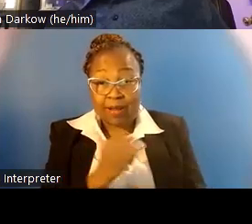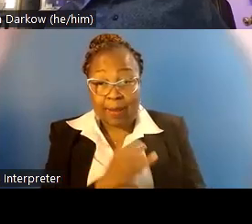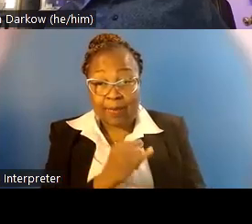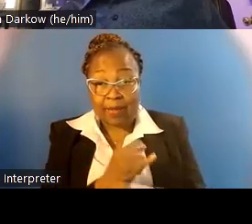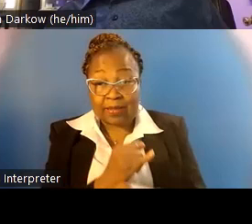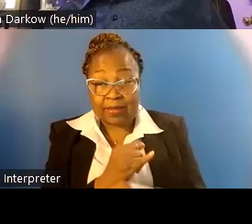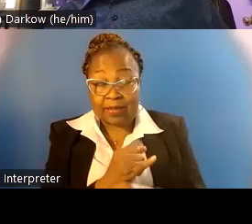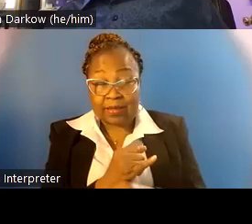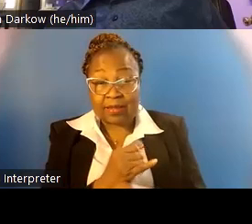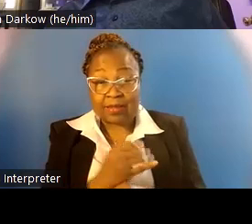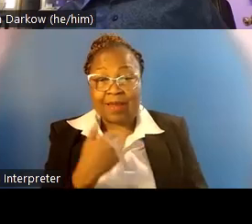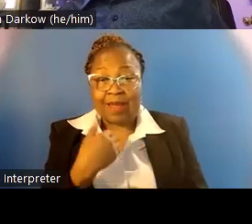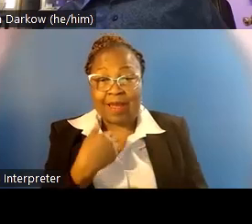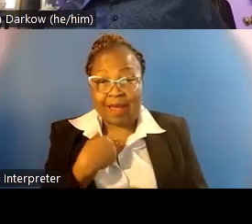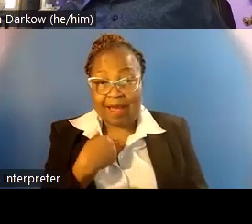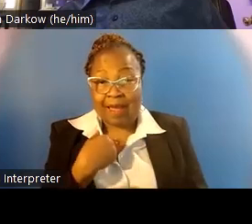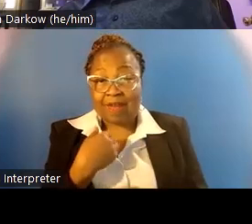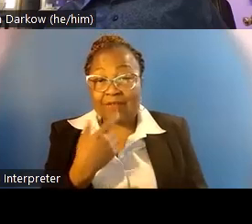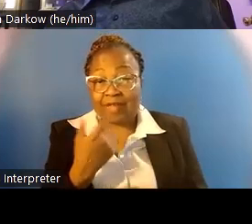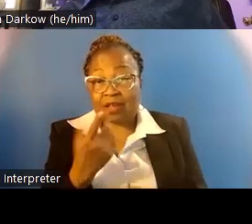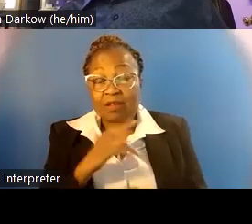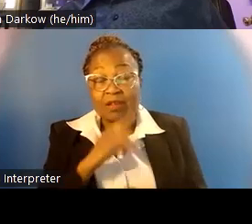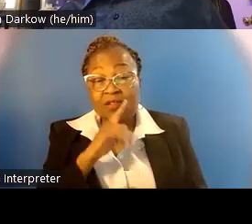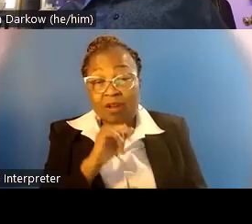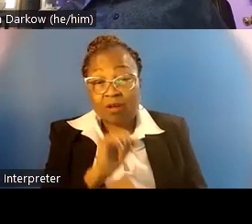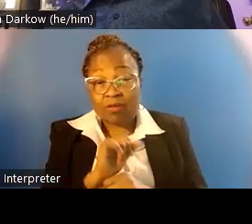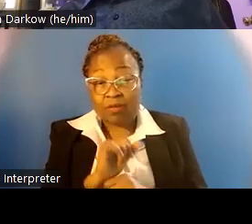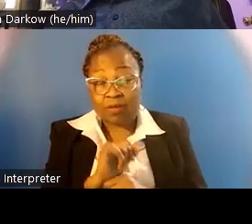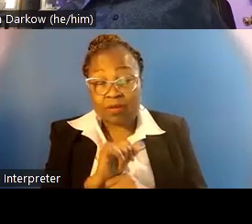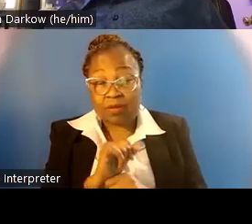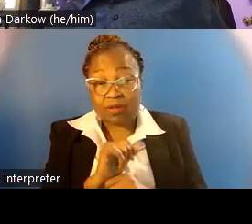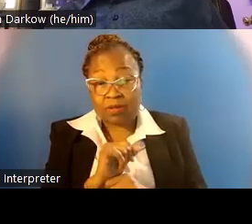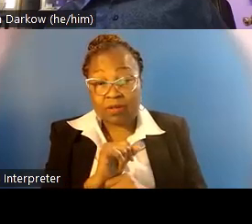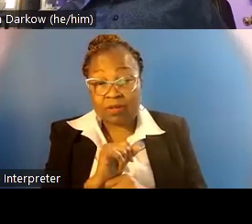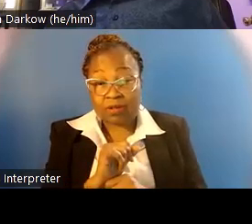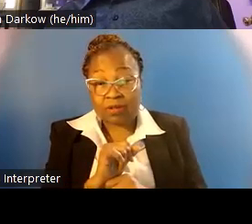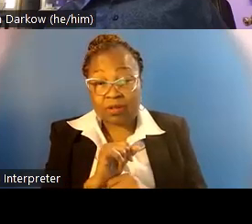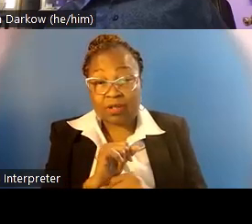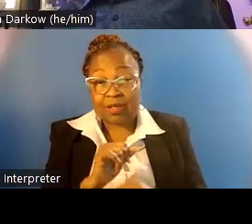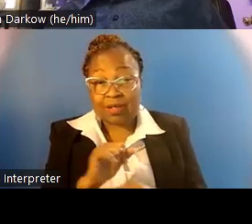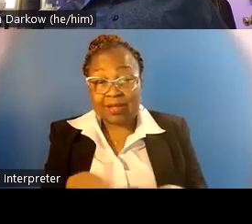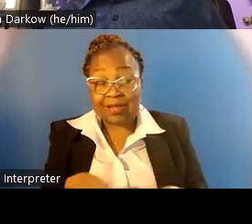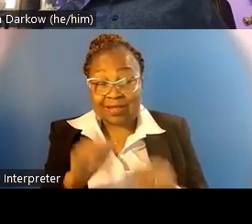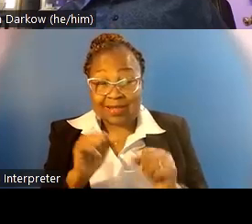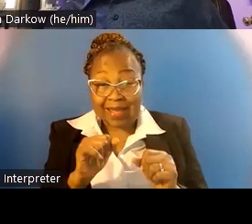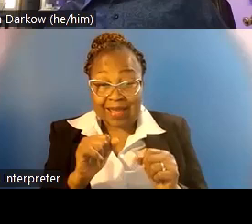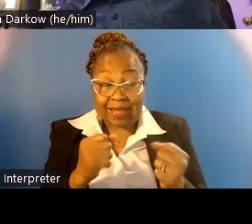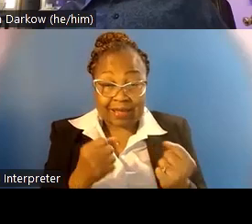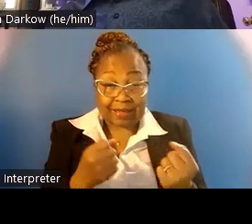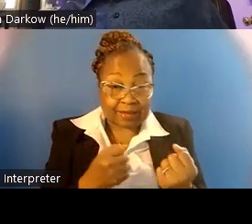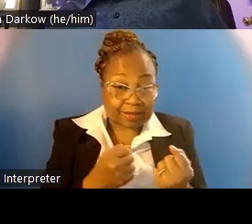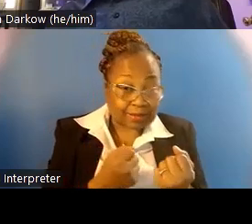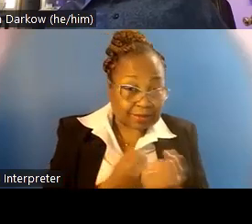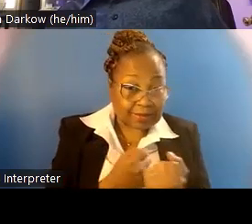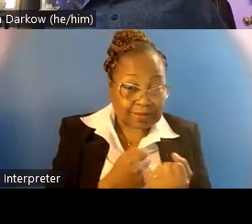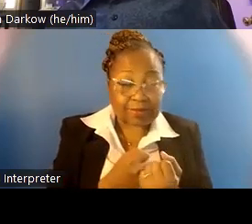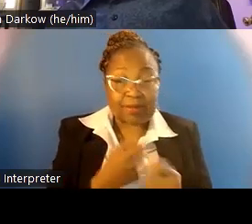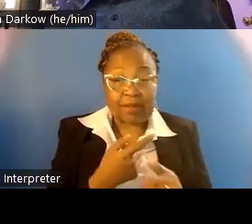having an authentic, taking a stance authentically from a position of disability culture